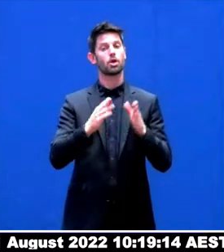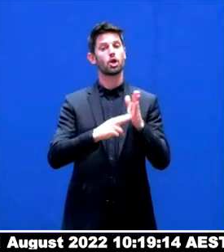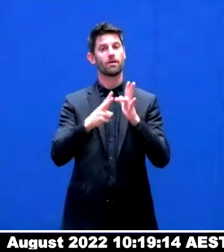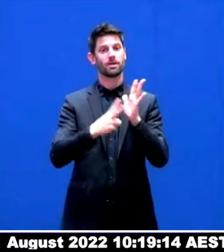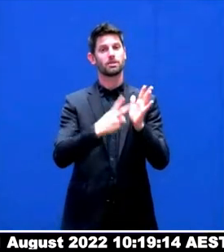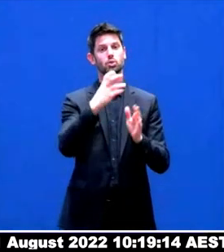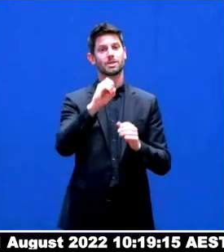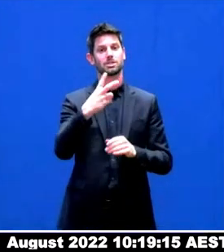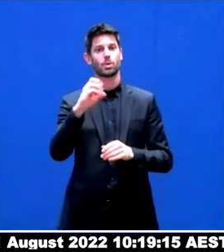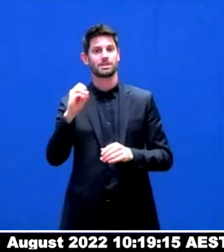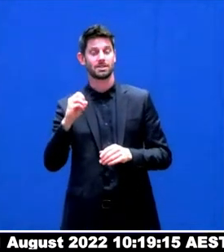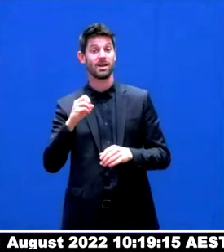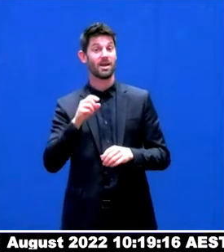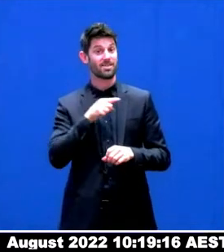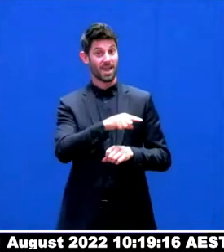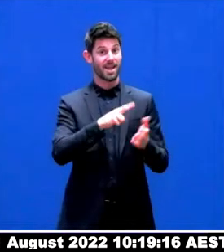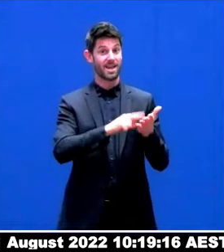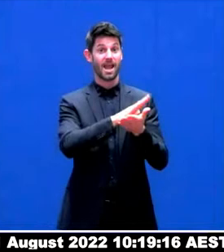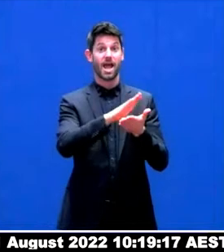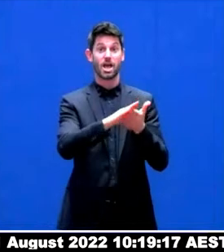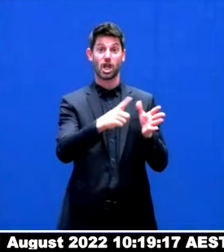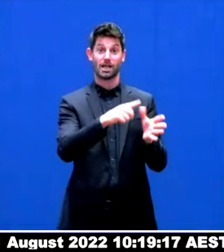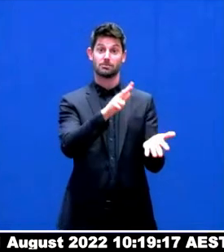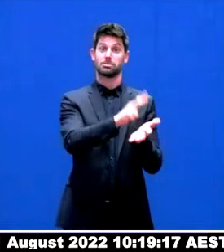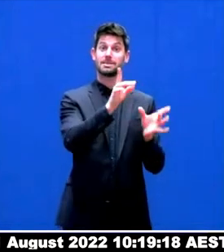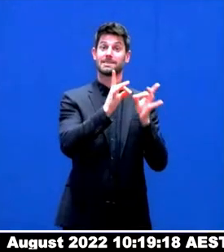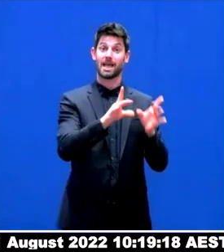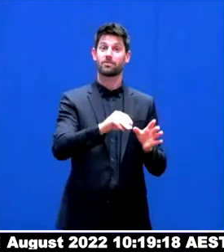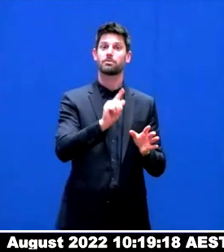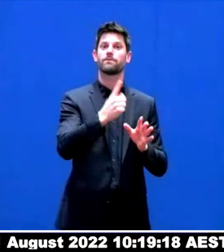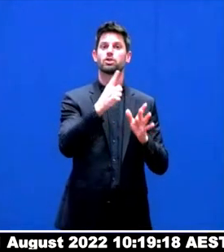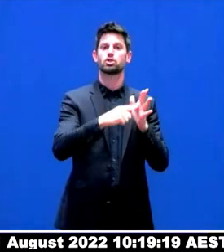Housing and Homelessness Agreement was signed and took effect from 1 July 2018.